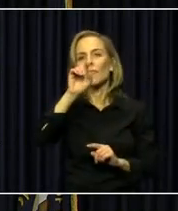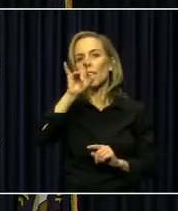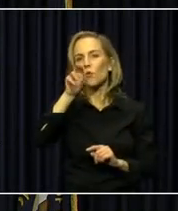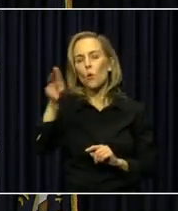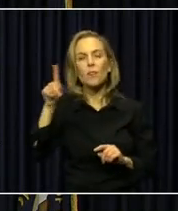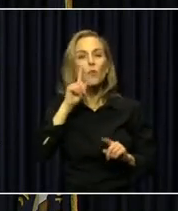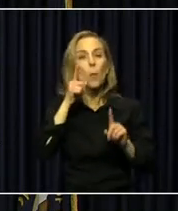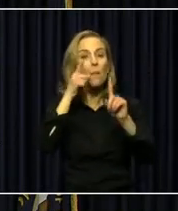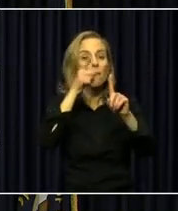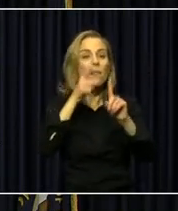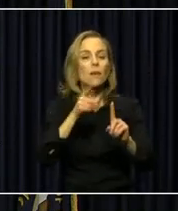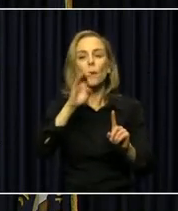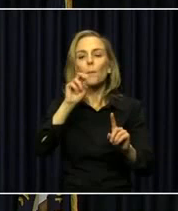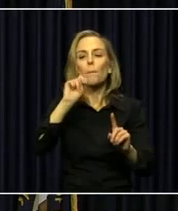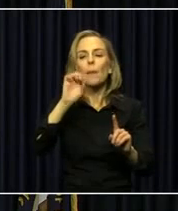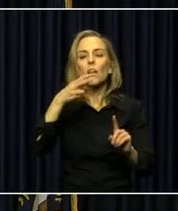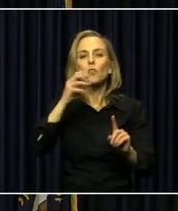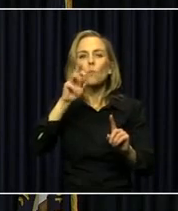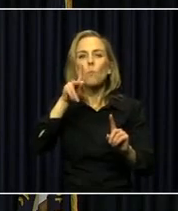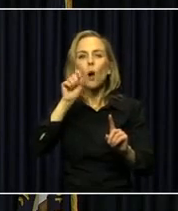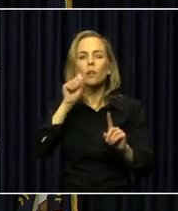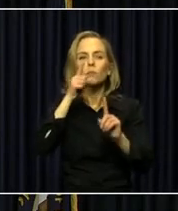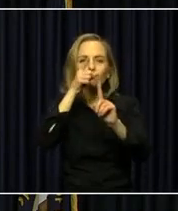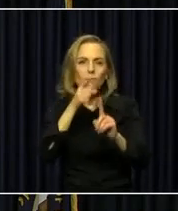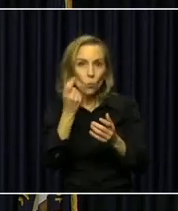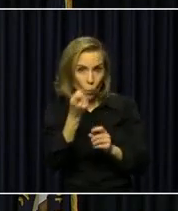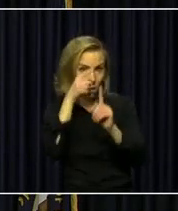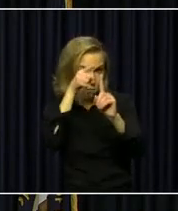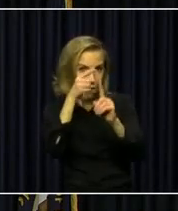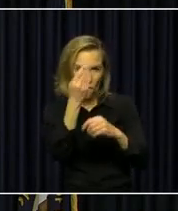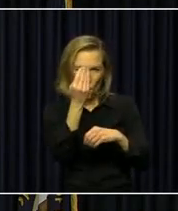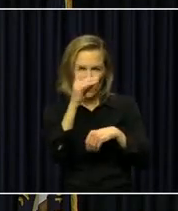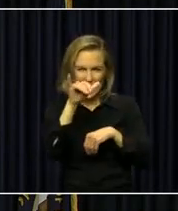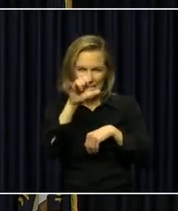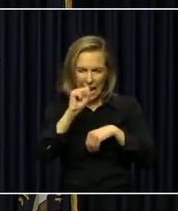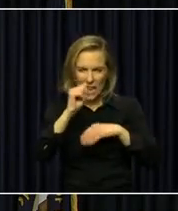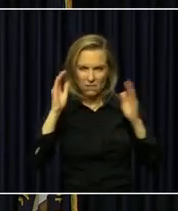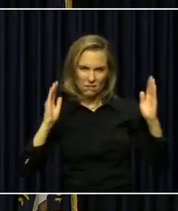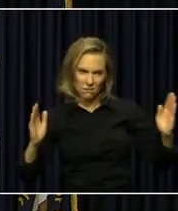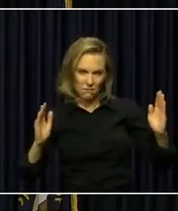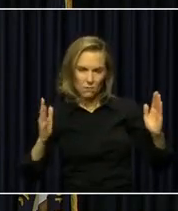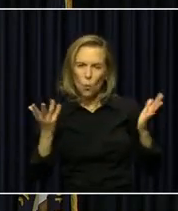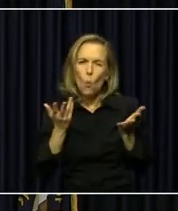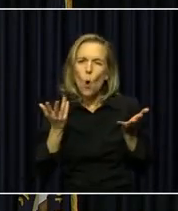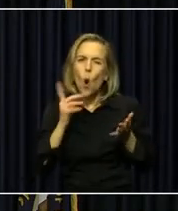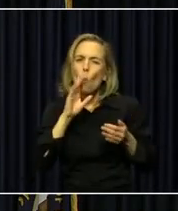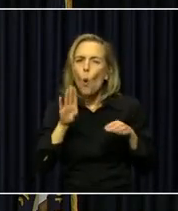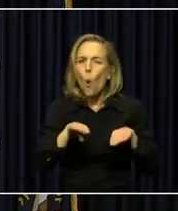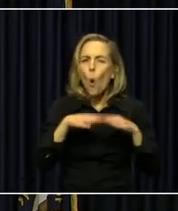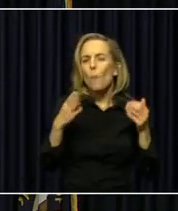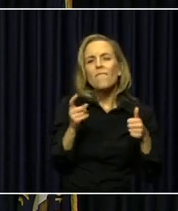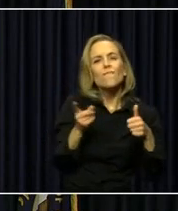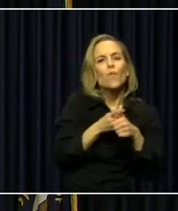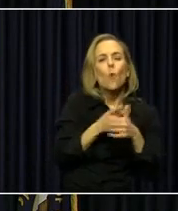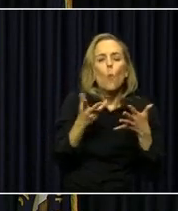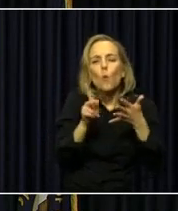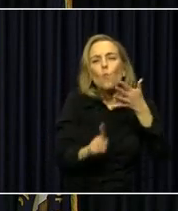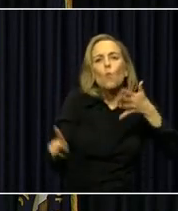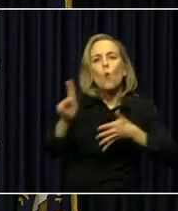BE AREAS THAT CAN FOLLOW THE CDC GUIDELINES, THAT IT'S PROBABLY EASIER JUST BECAUSE OF THE WAY